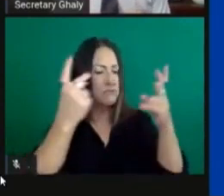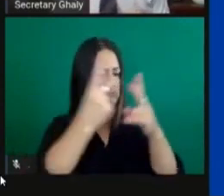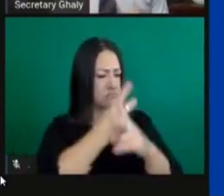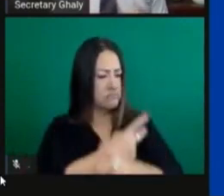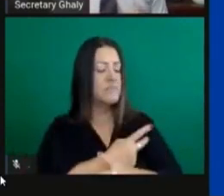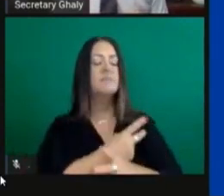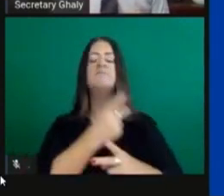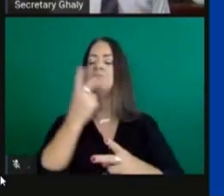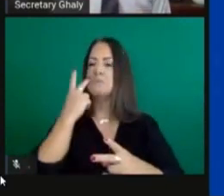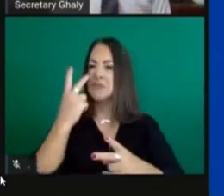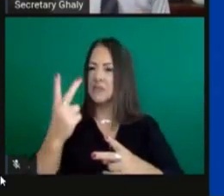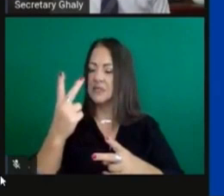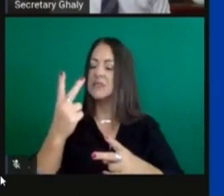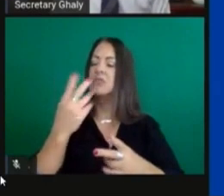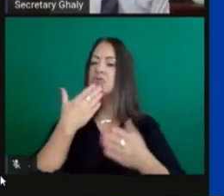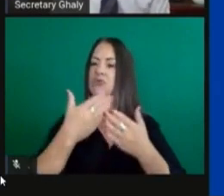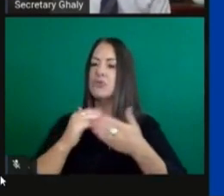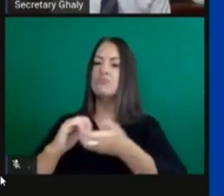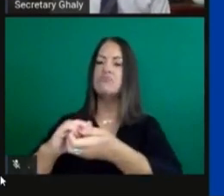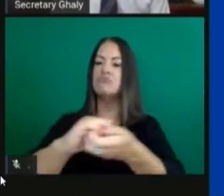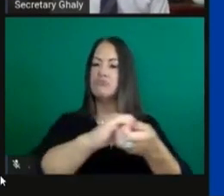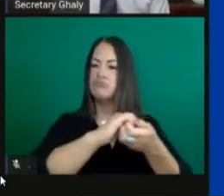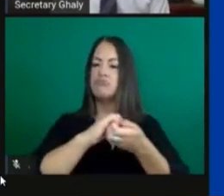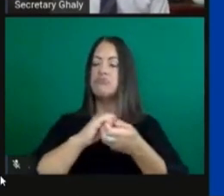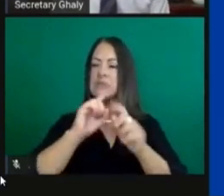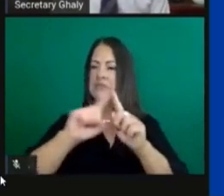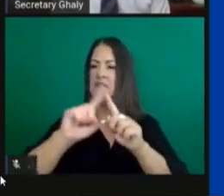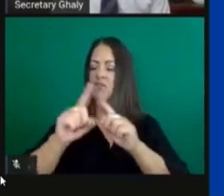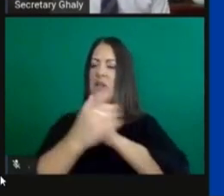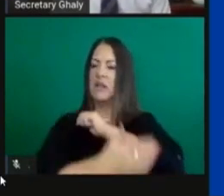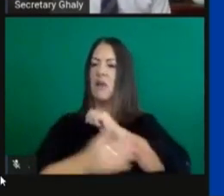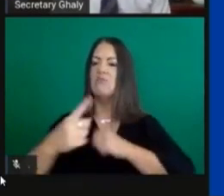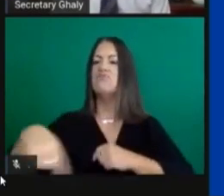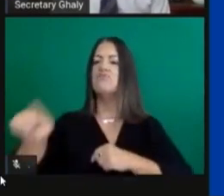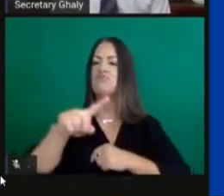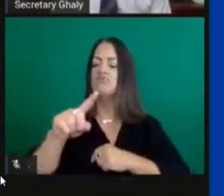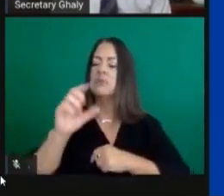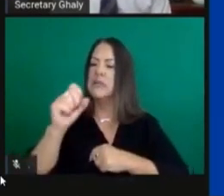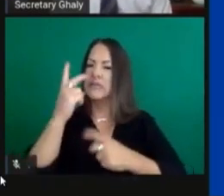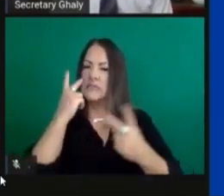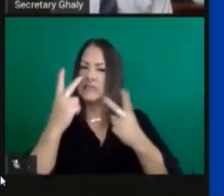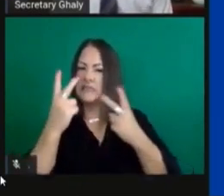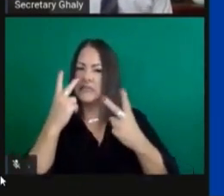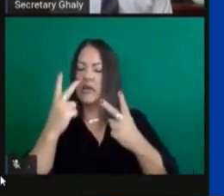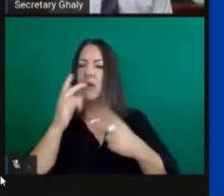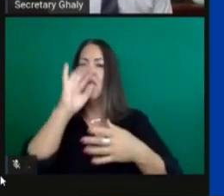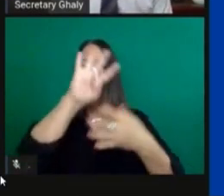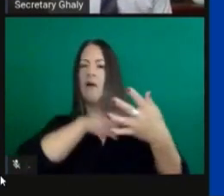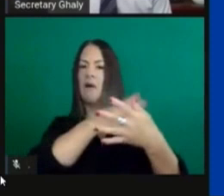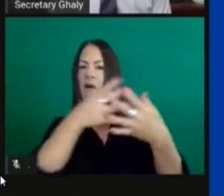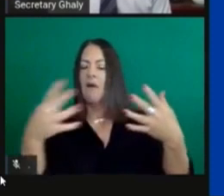CONTINUE TO IMPROVE. WE LOOKED AT THE DATA VERY CLOSELY, ACROSS A NUMBER OF COUNTIES, HAND IN HAND, IN